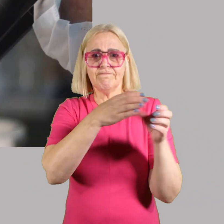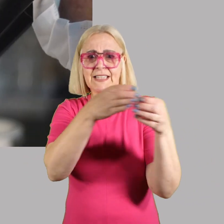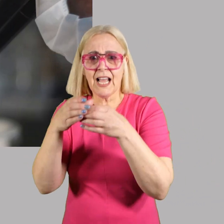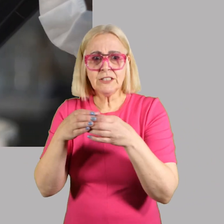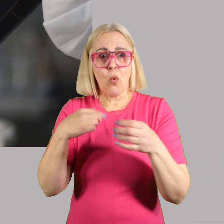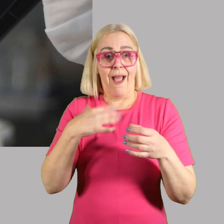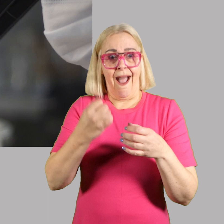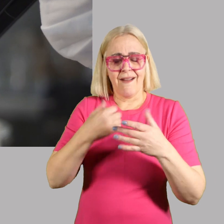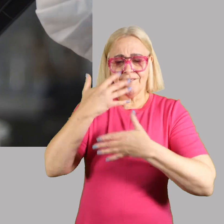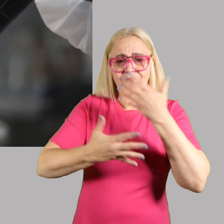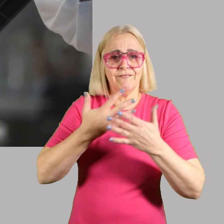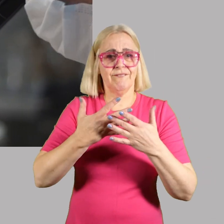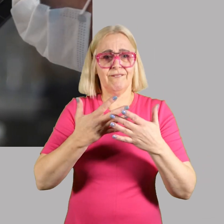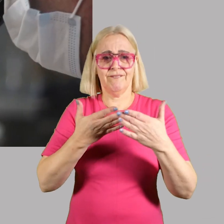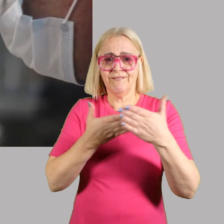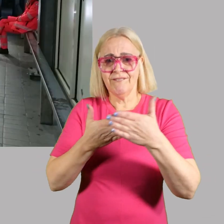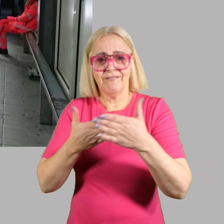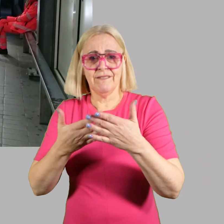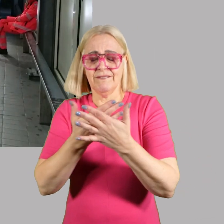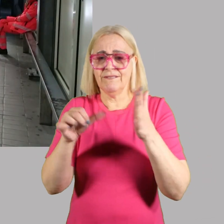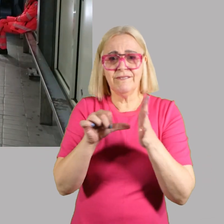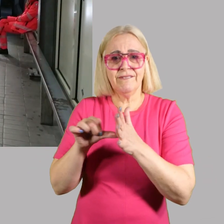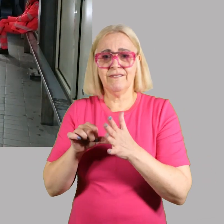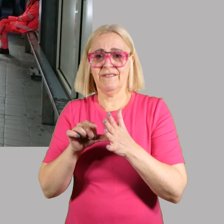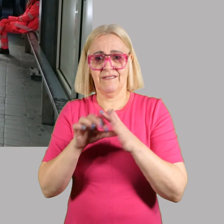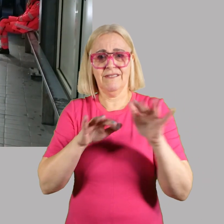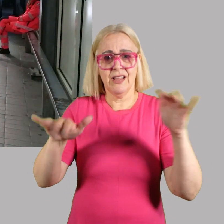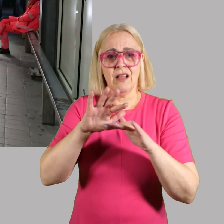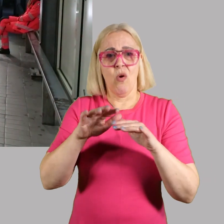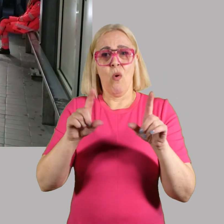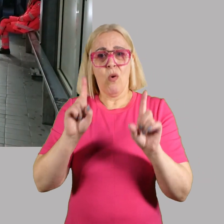that needs to be multisectoral. We have pointed out the many obstacles, the many